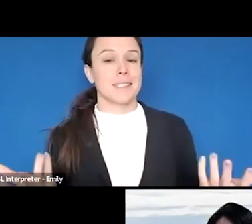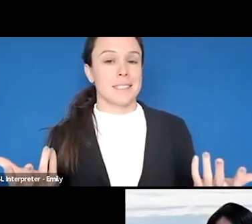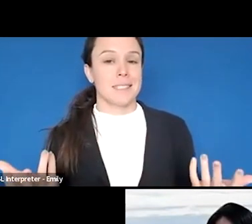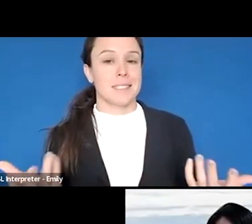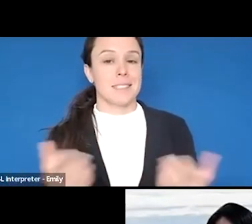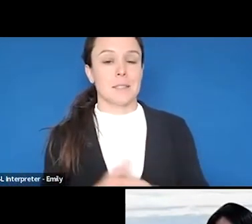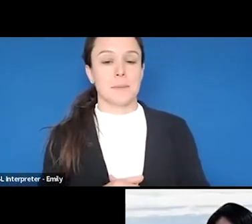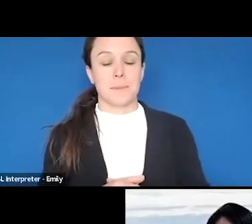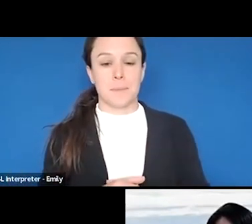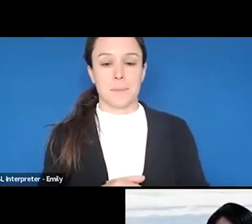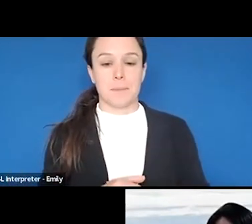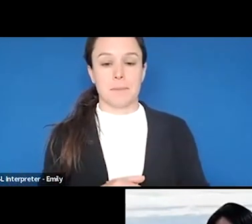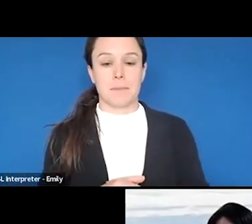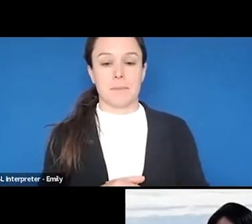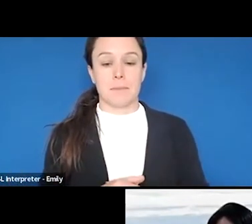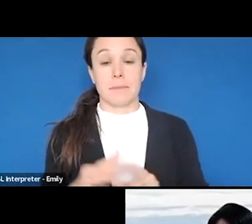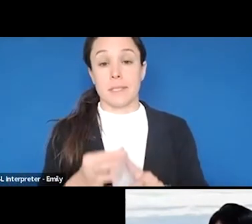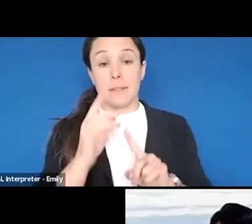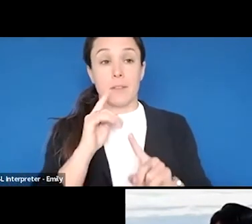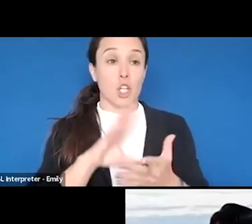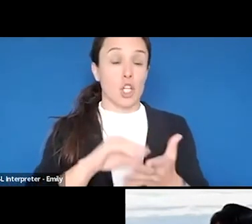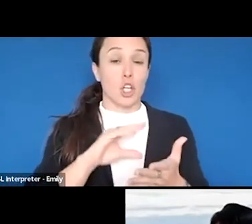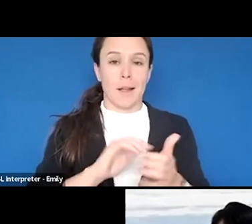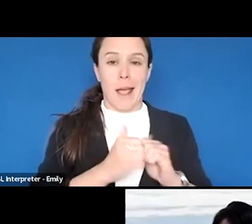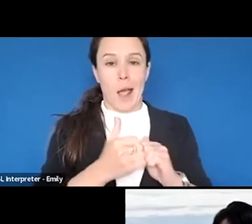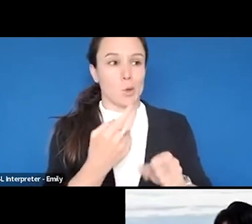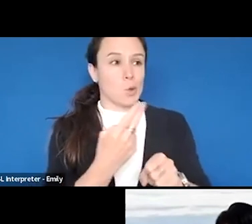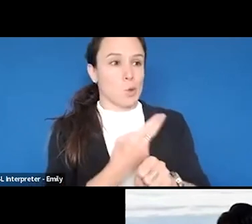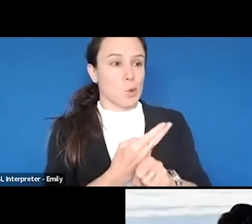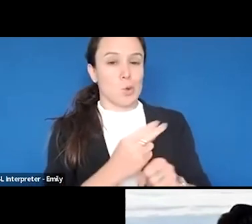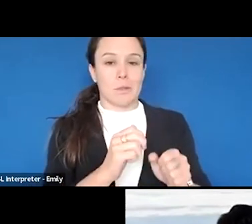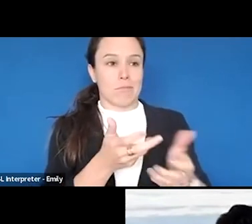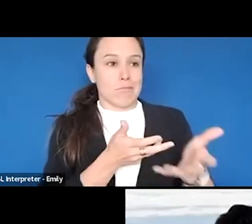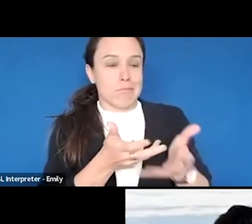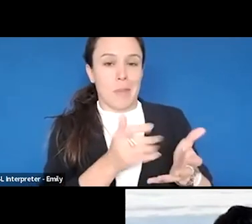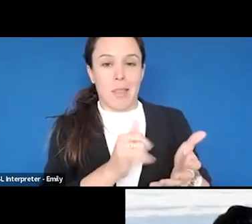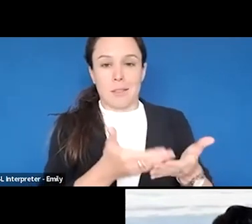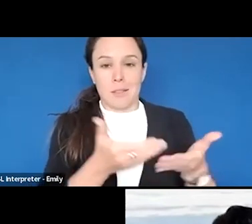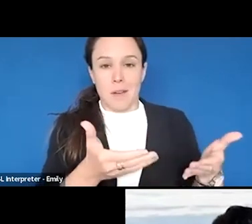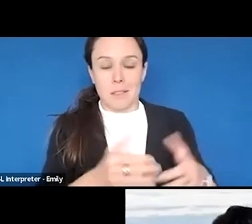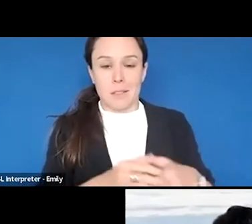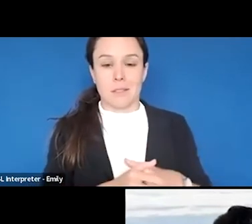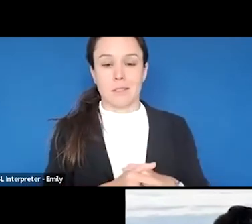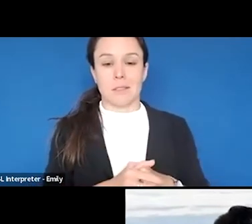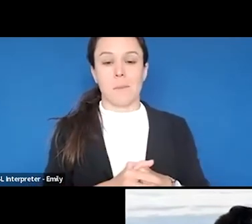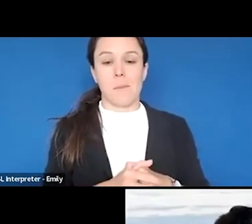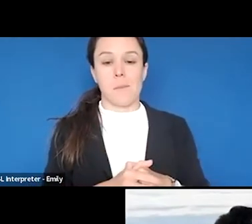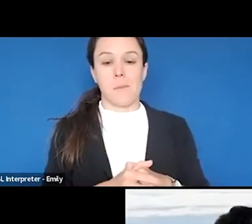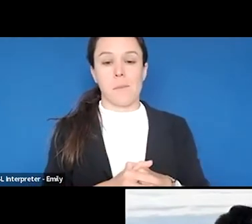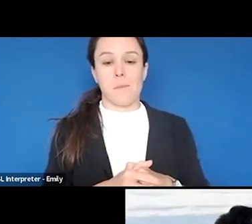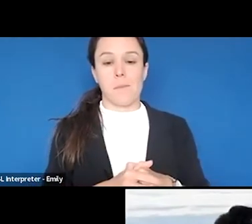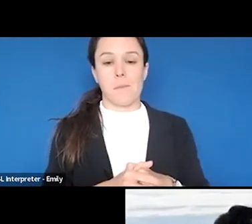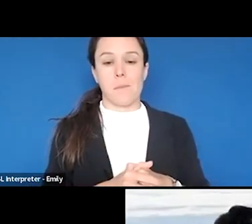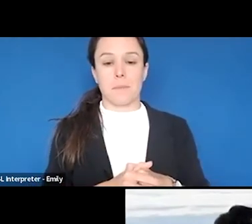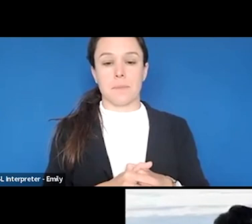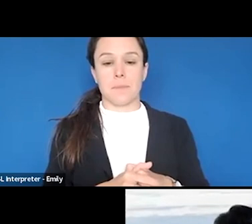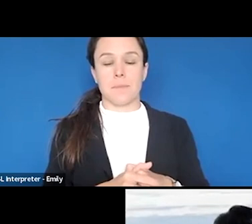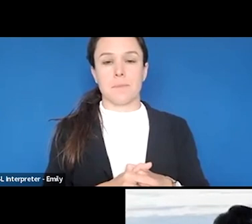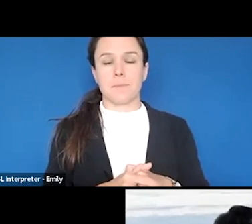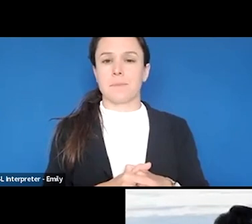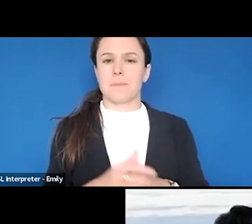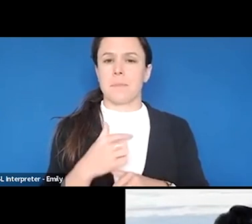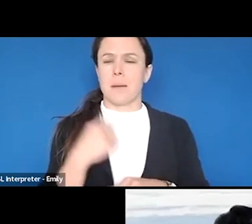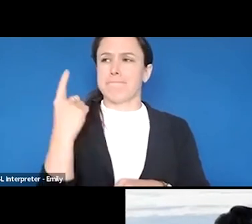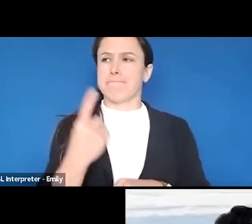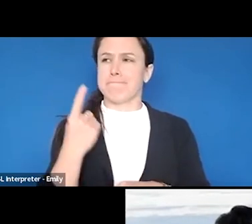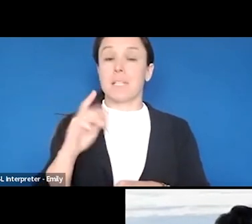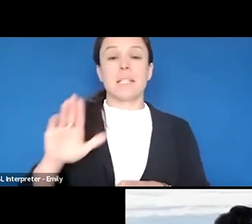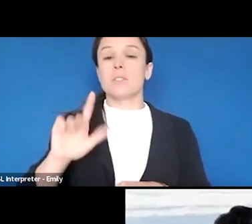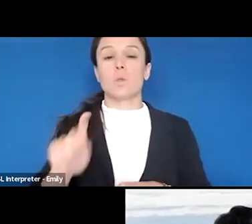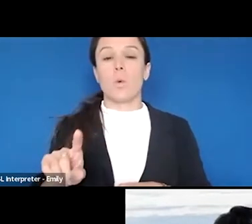for learning the protocol of how to interact with the device and I'm sitting here wondering -- the